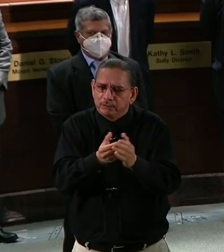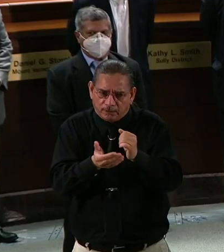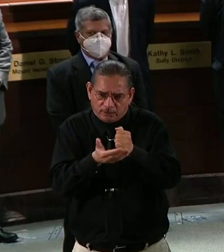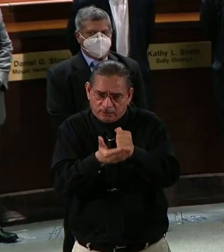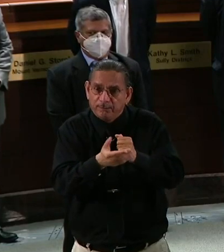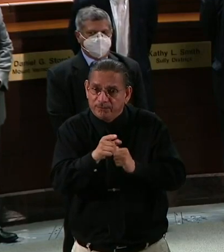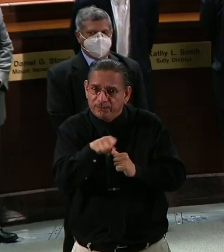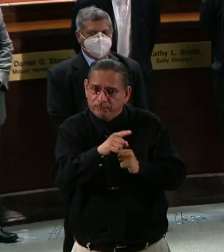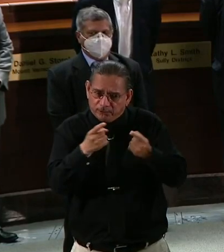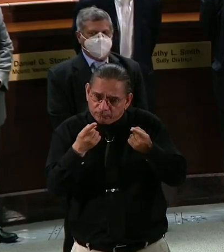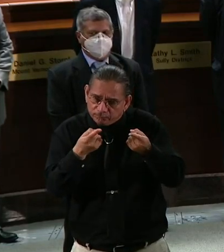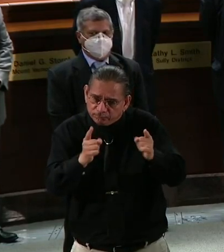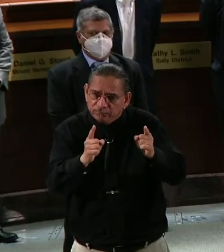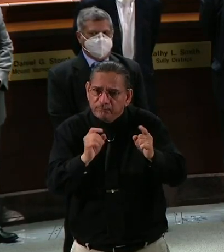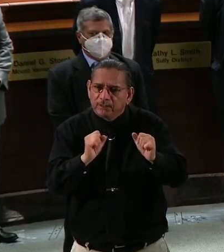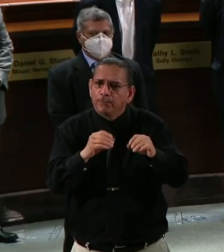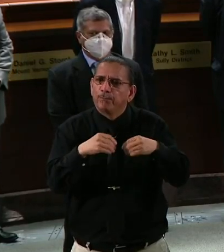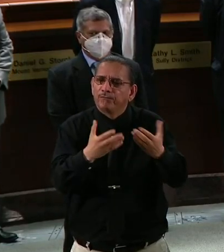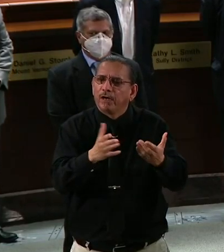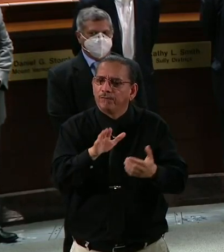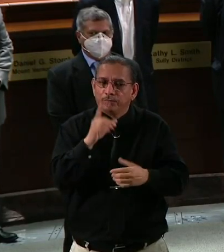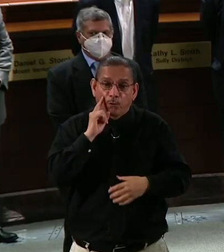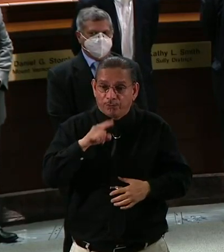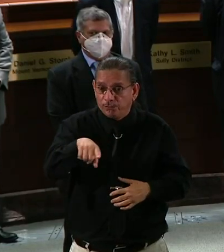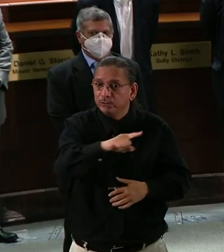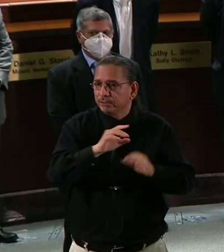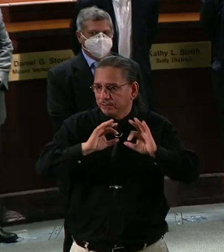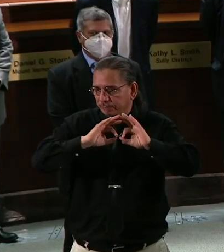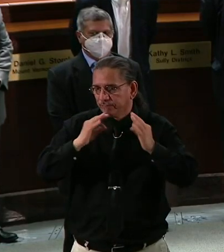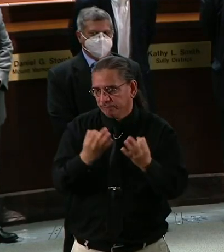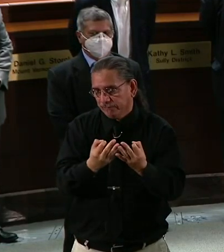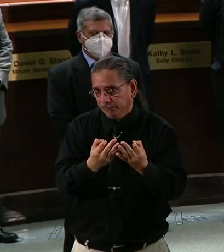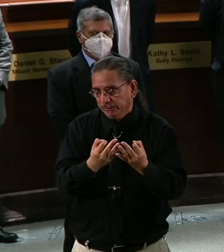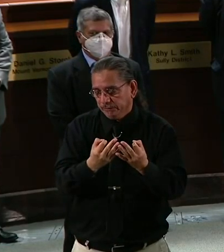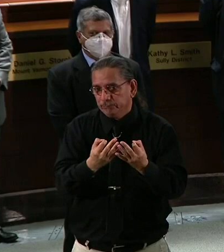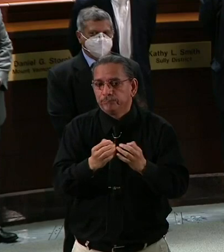YELLOW FROM MEDIA S. WITHIN K.